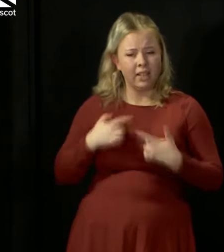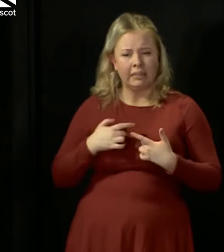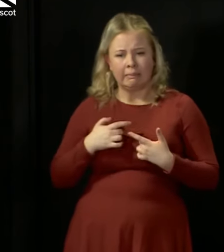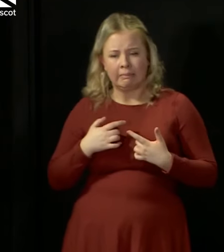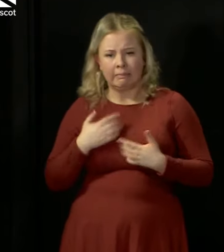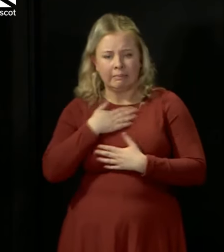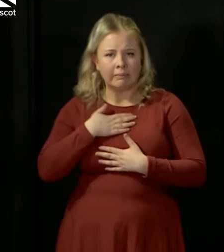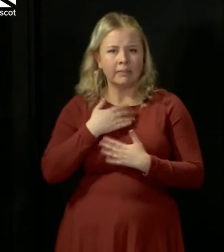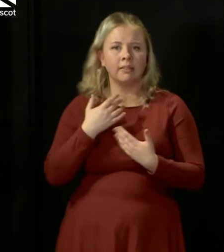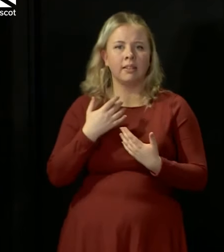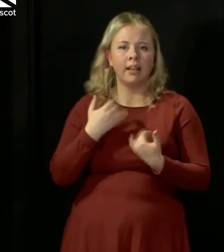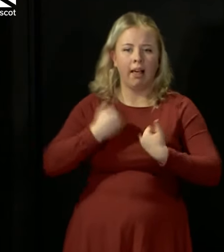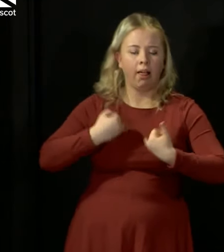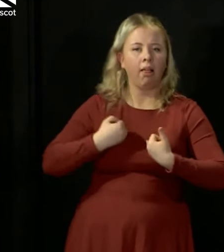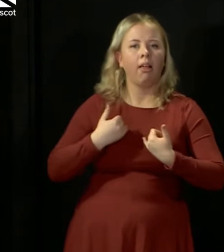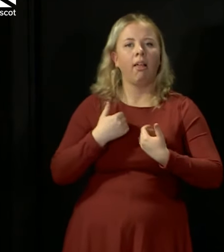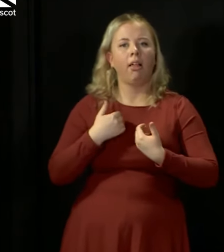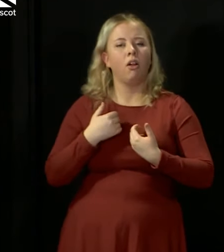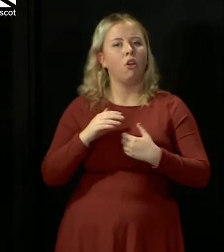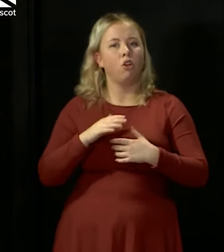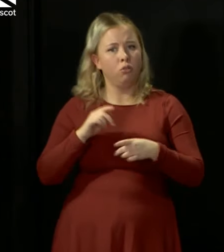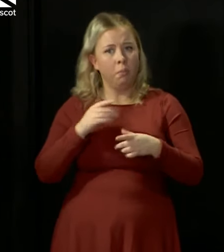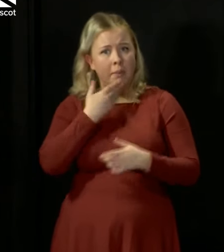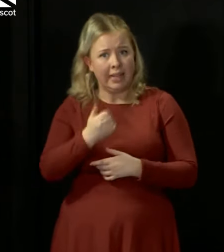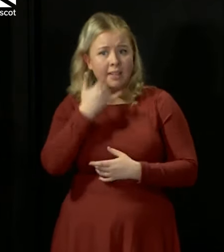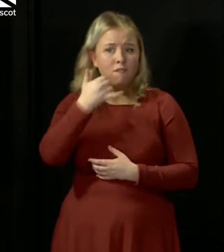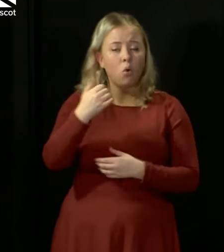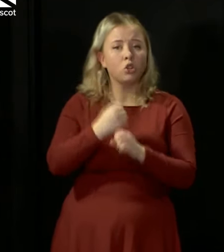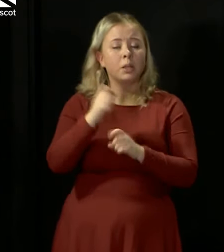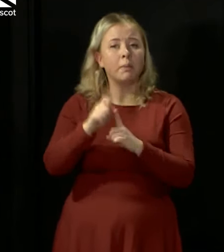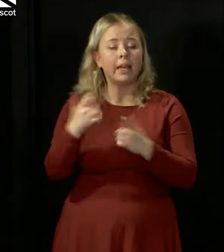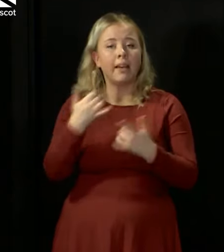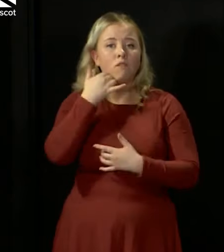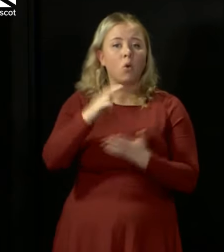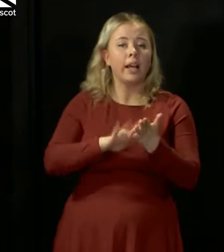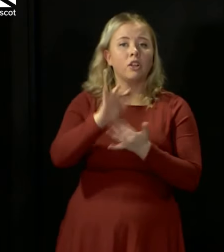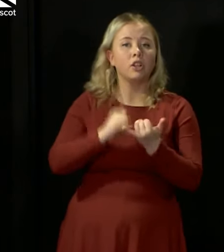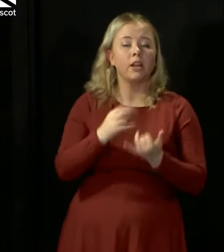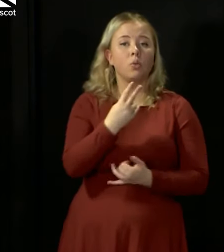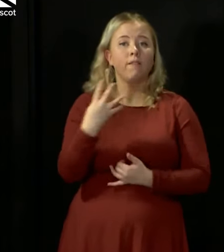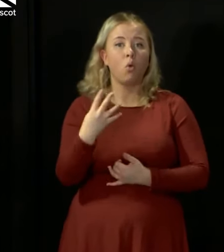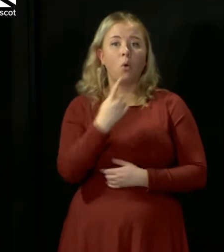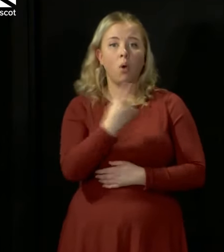you, do not hold back from phoning your GP, phoning NHS 24 111 out of hours, or in extreme